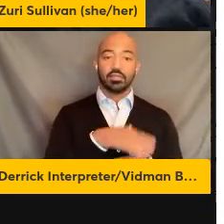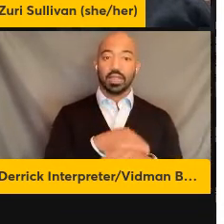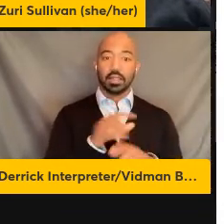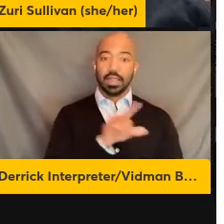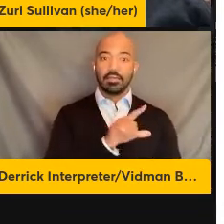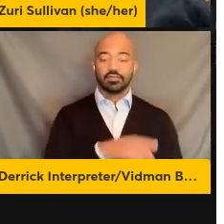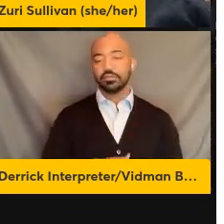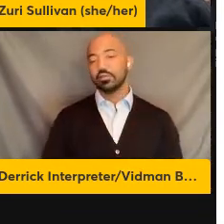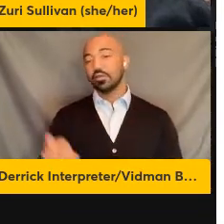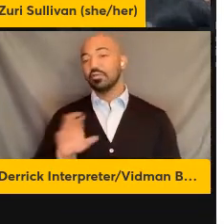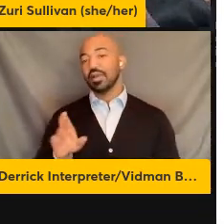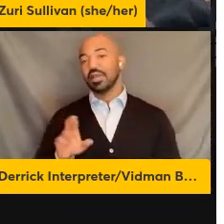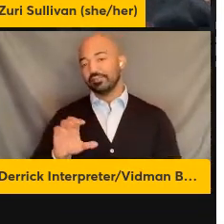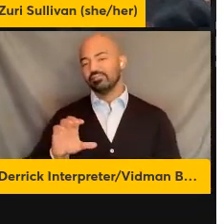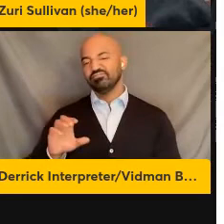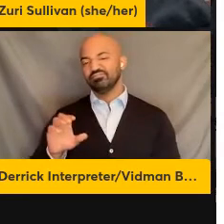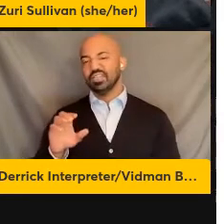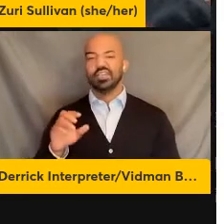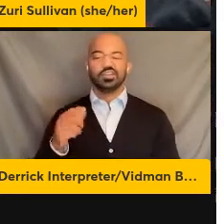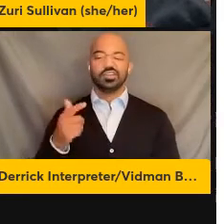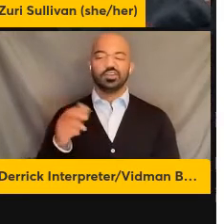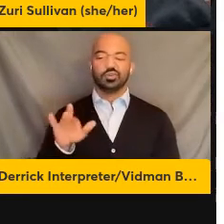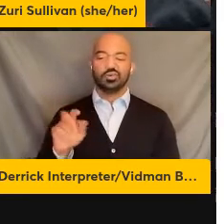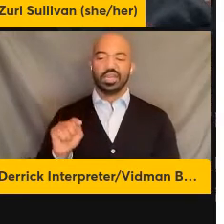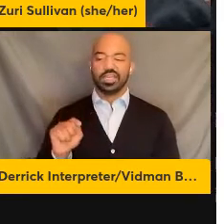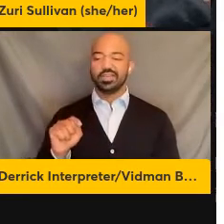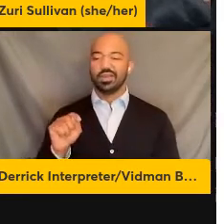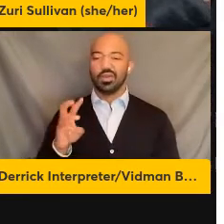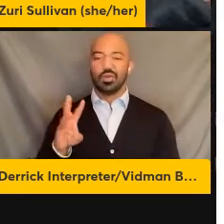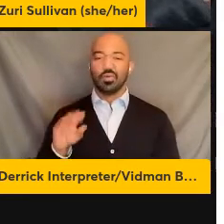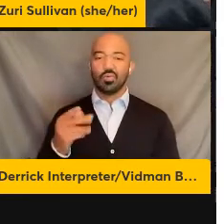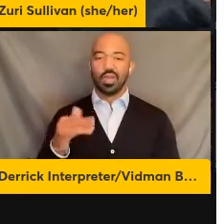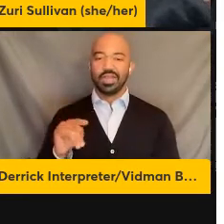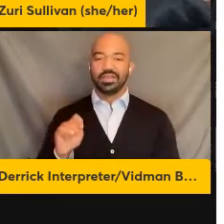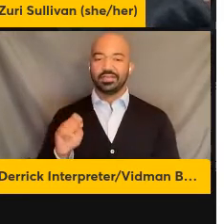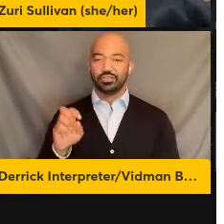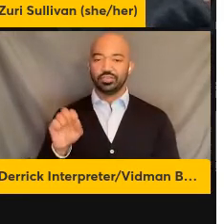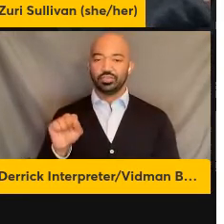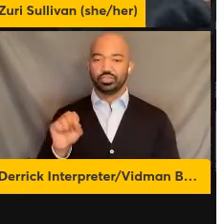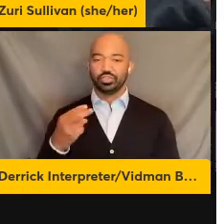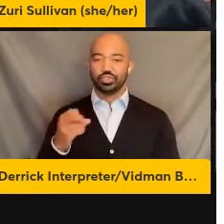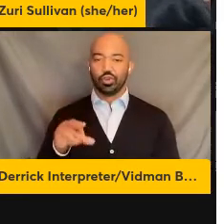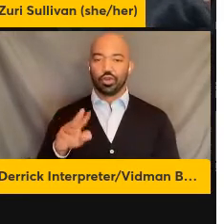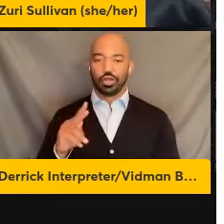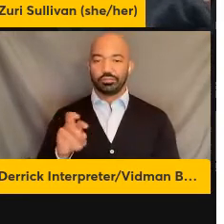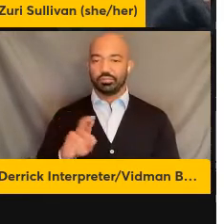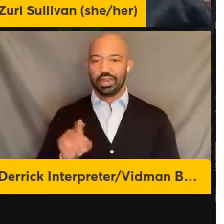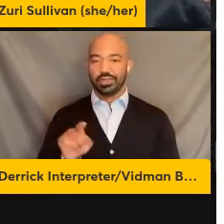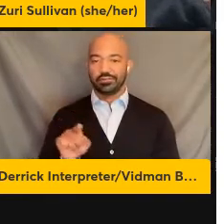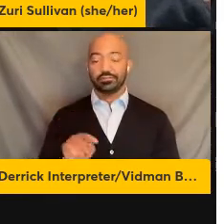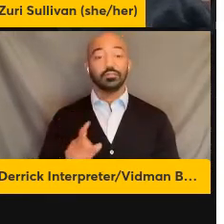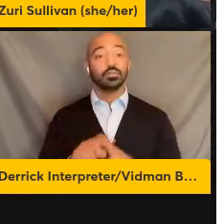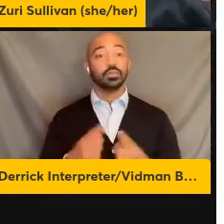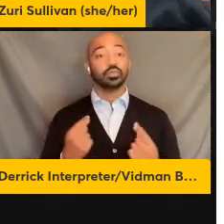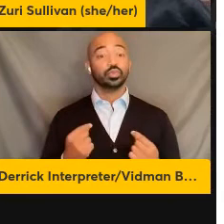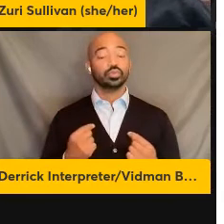the right, the one thing that we all have in common as animals is that we use our digestive systems to harvest energy from our